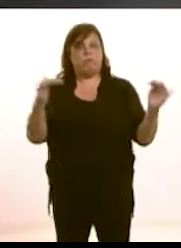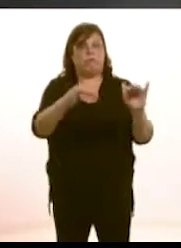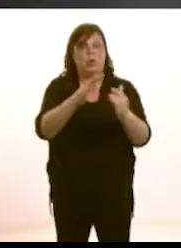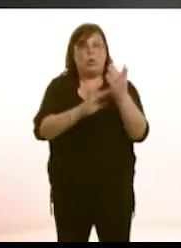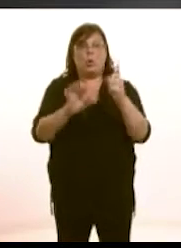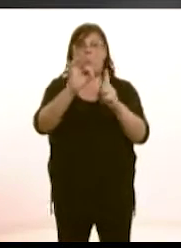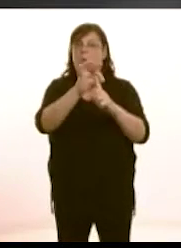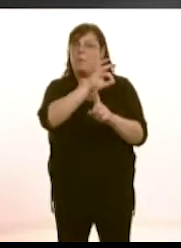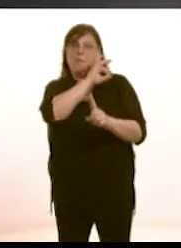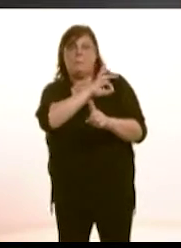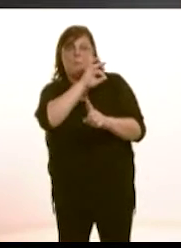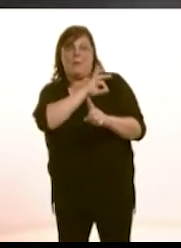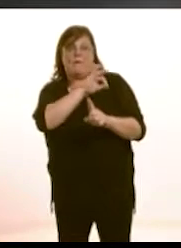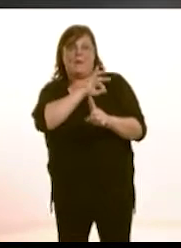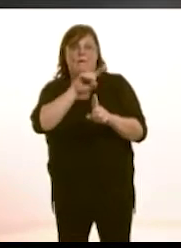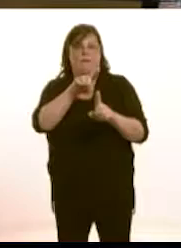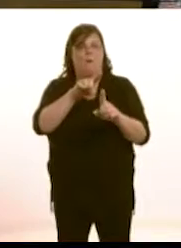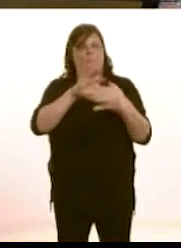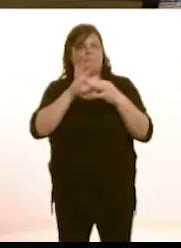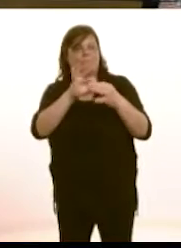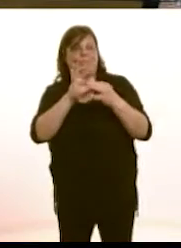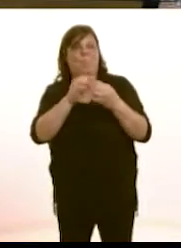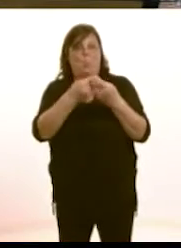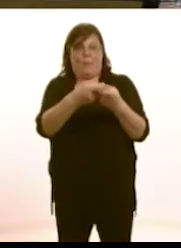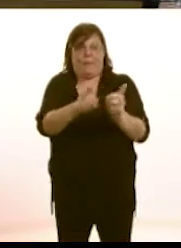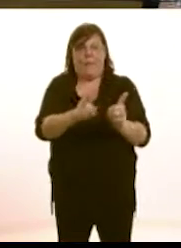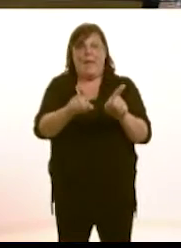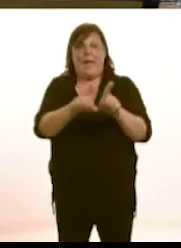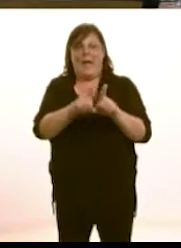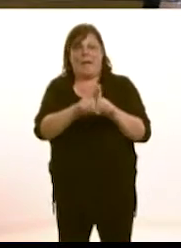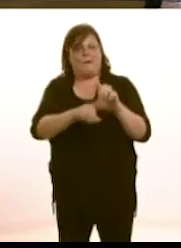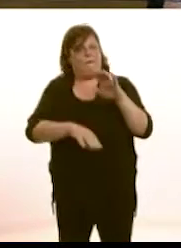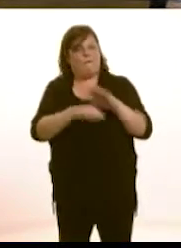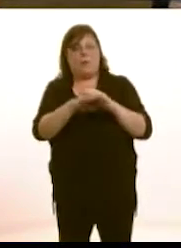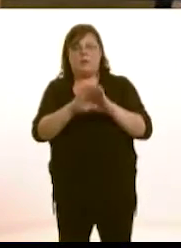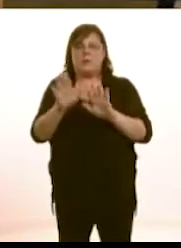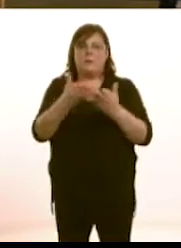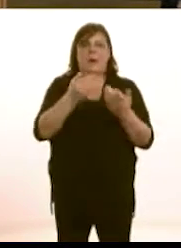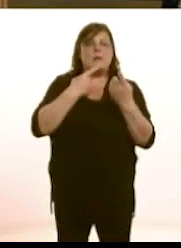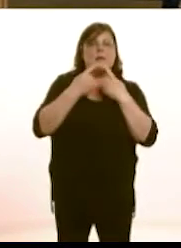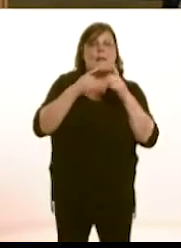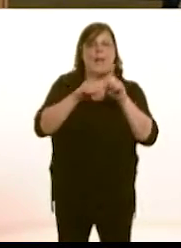benefit from its improving connections and that raw supply of data and expert statisticians we will have in Newport?